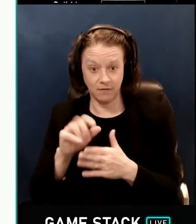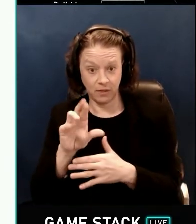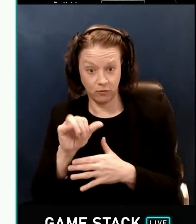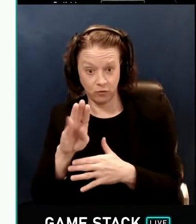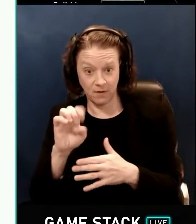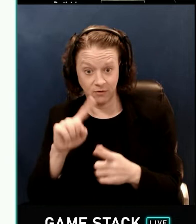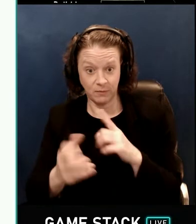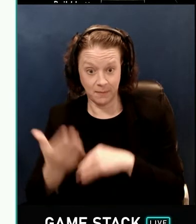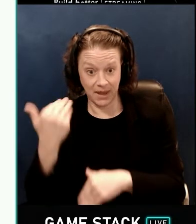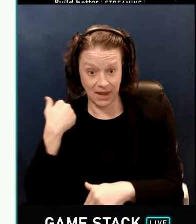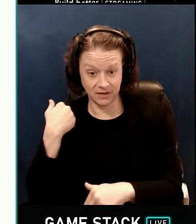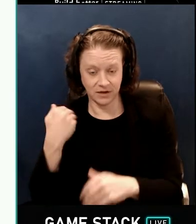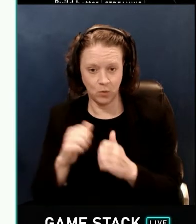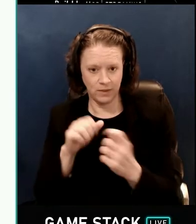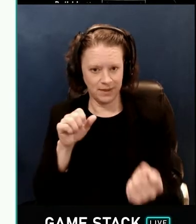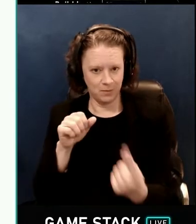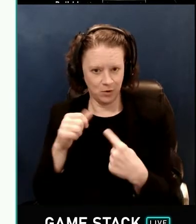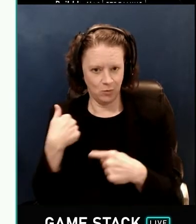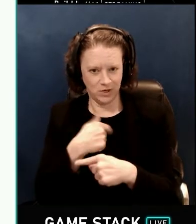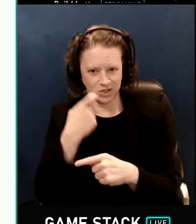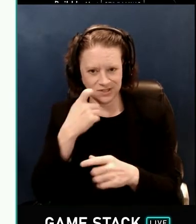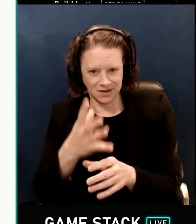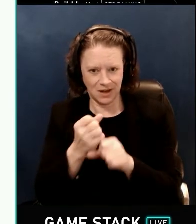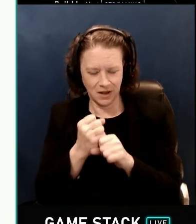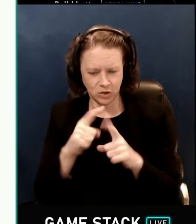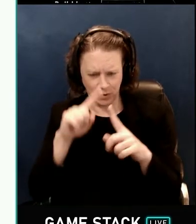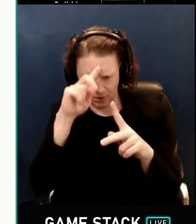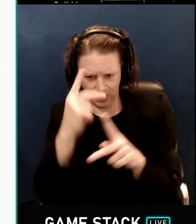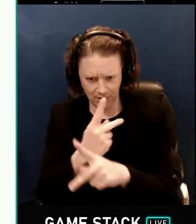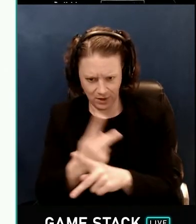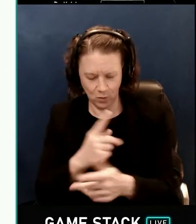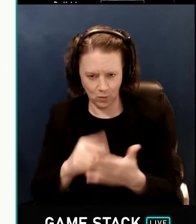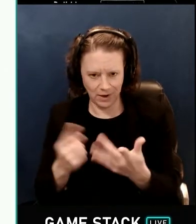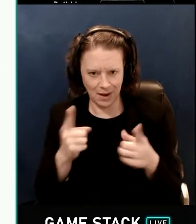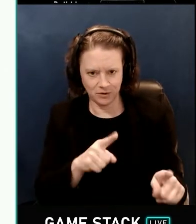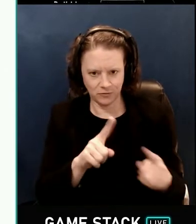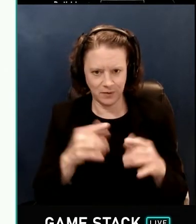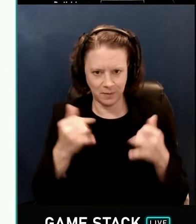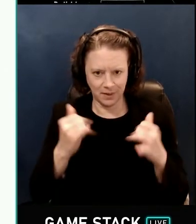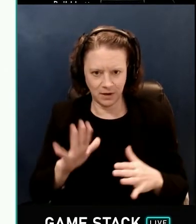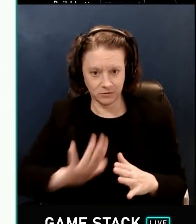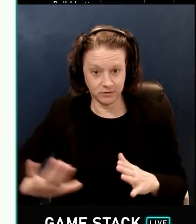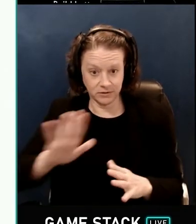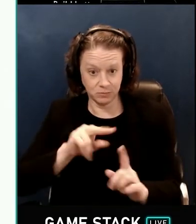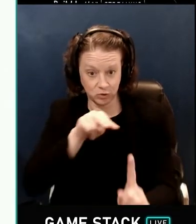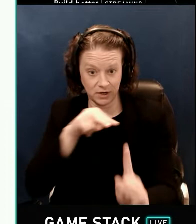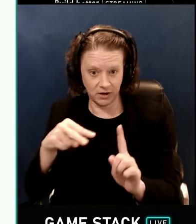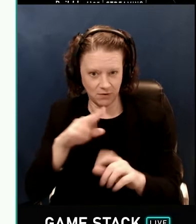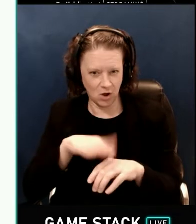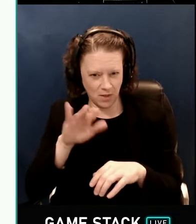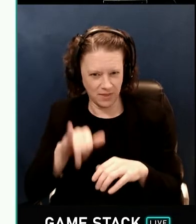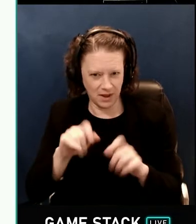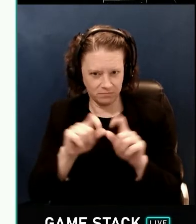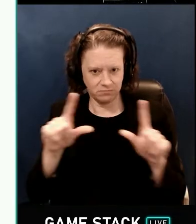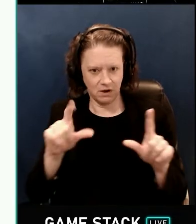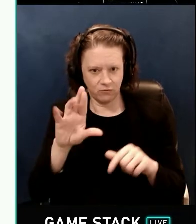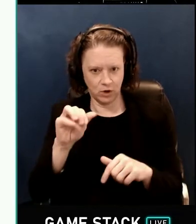input that we just got to calculate what really happened from the players perspective on that frame. So here we're finding the frame.